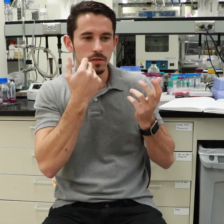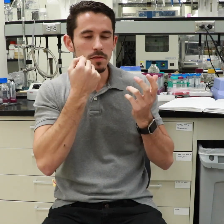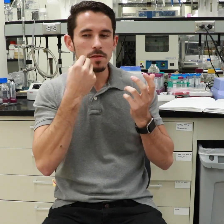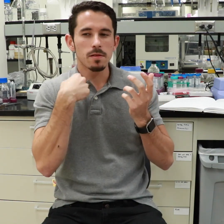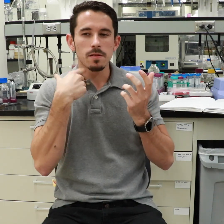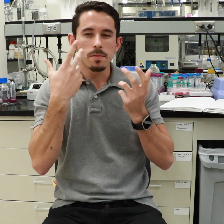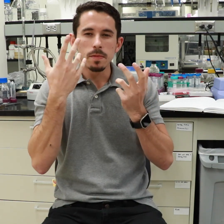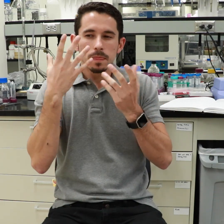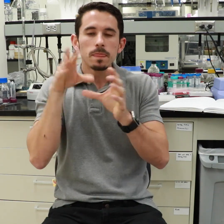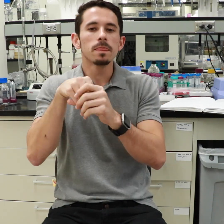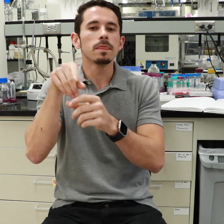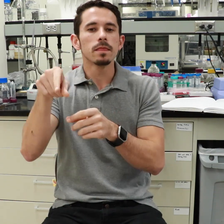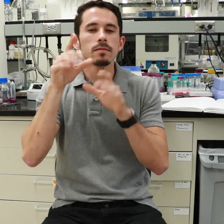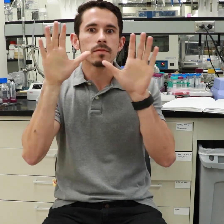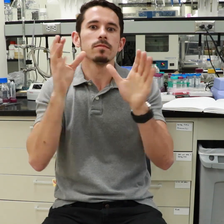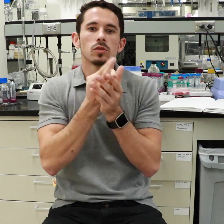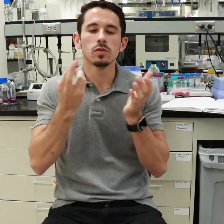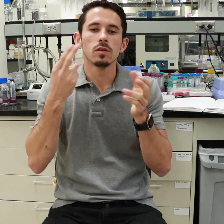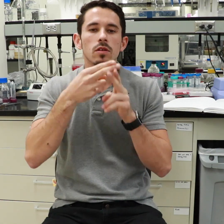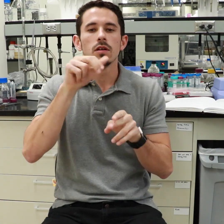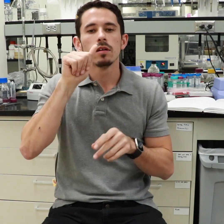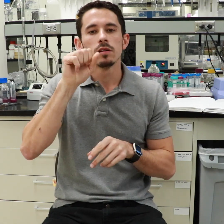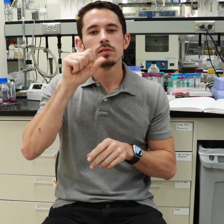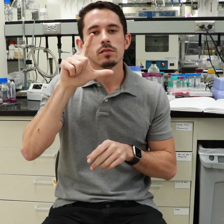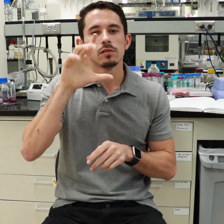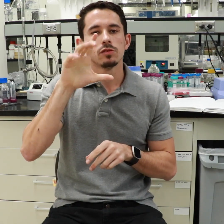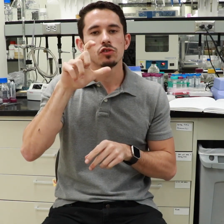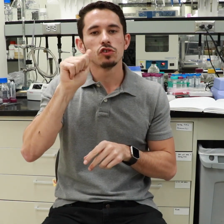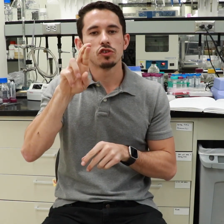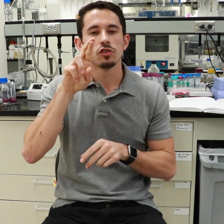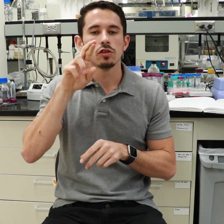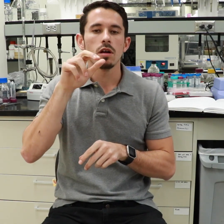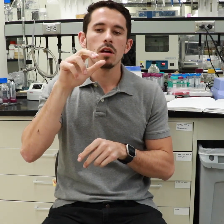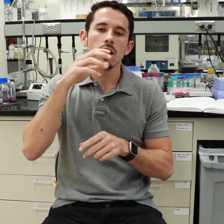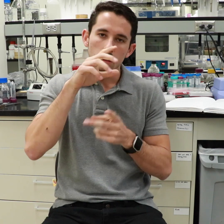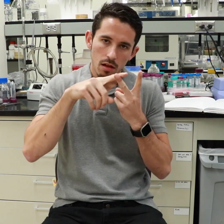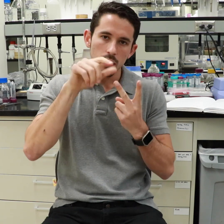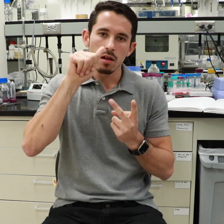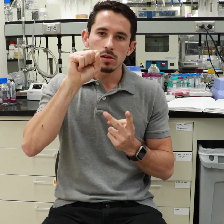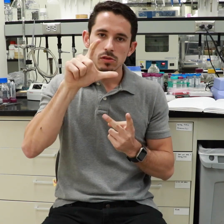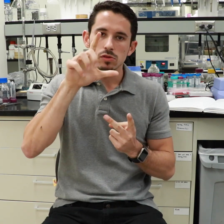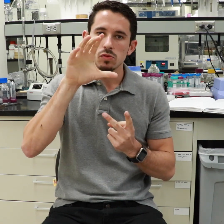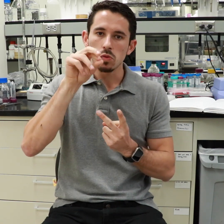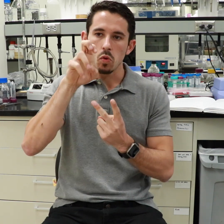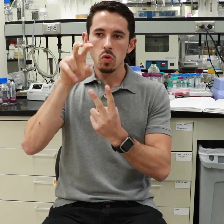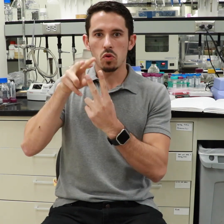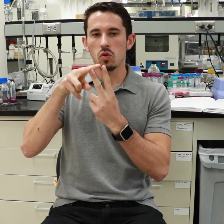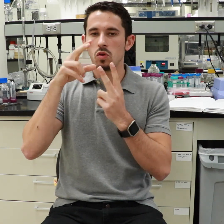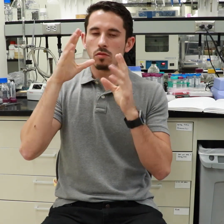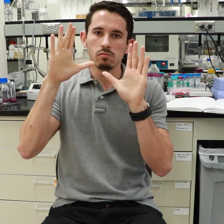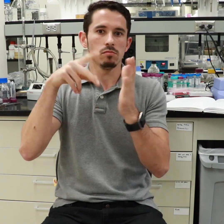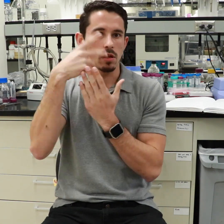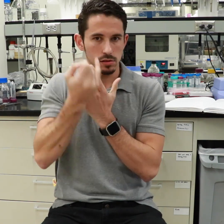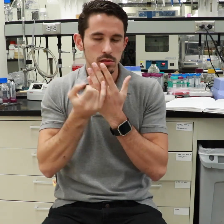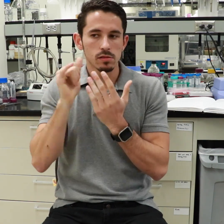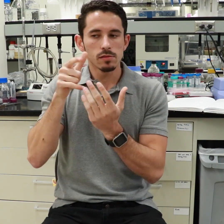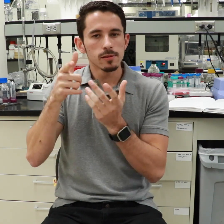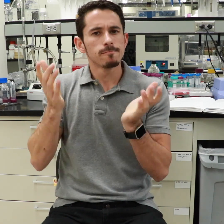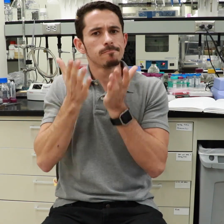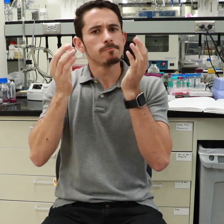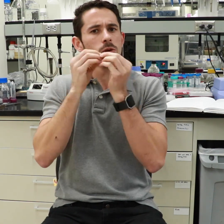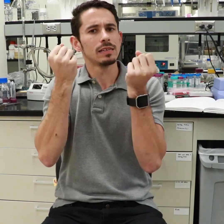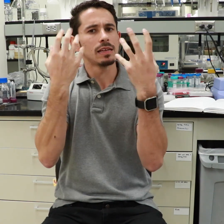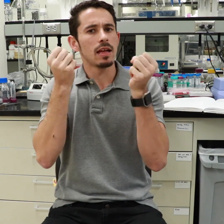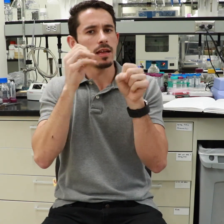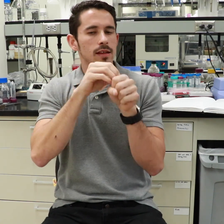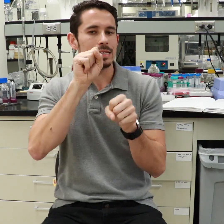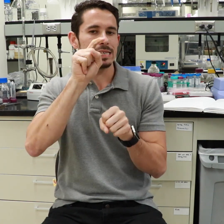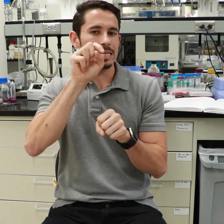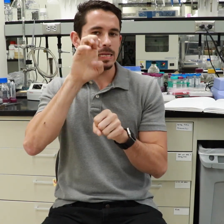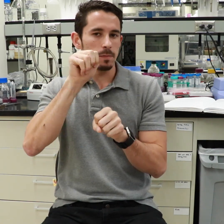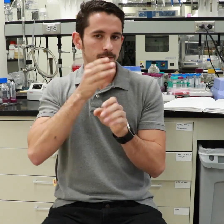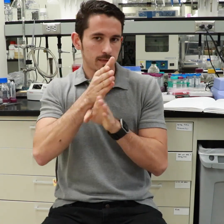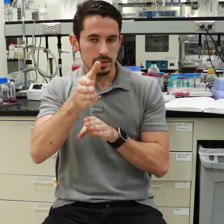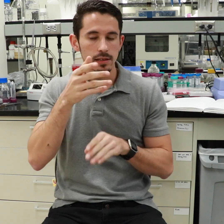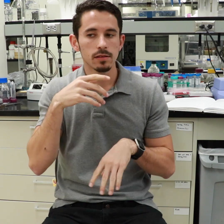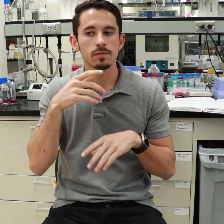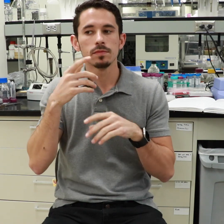I decided to get involved in ASLClear and ASLCore -- these two organizations encourages more STEM signs.